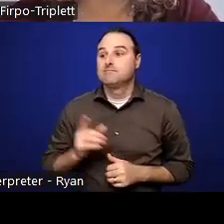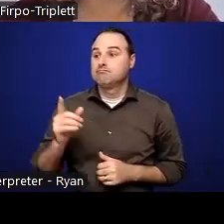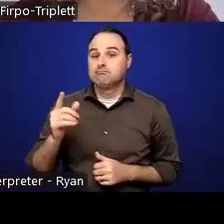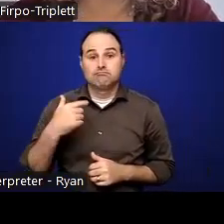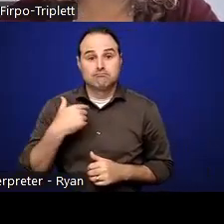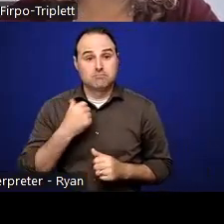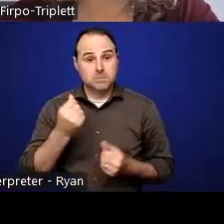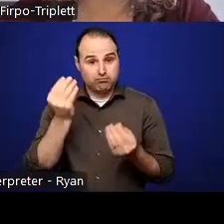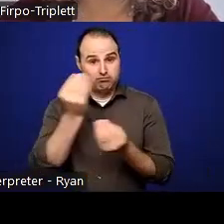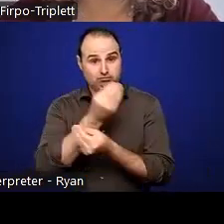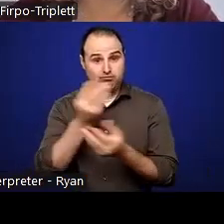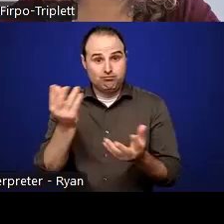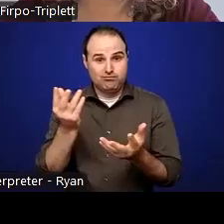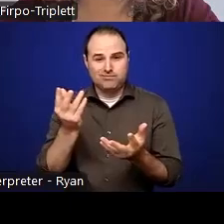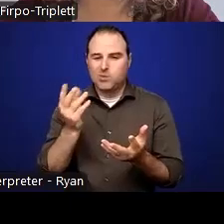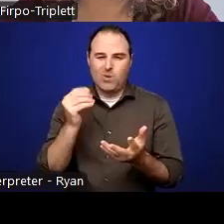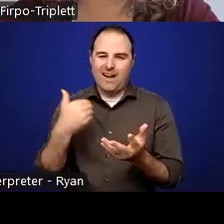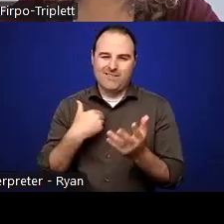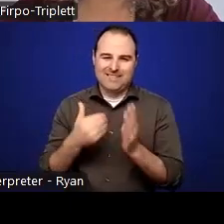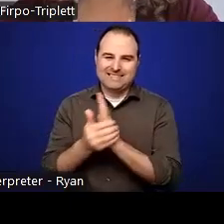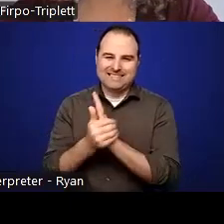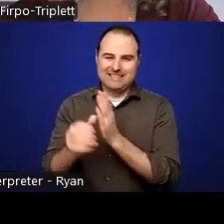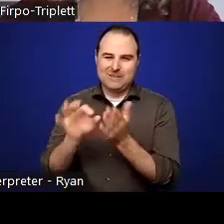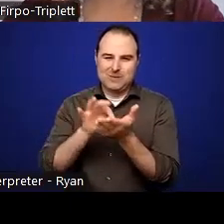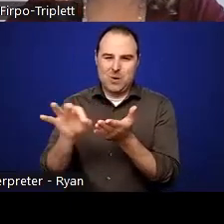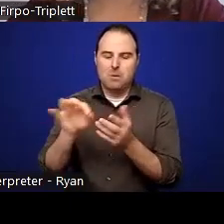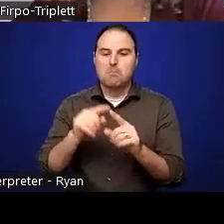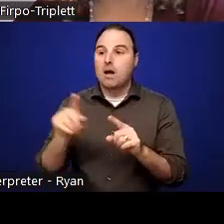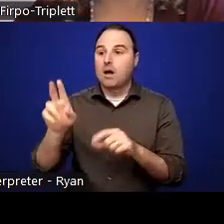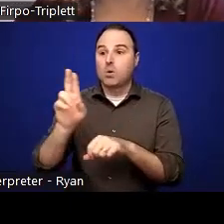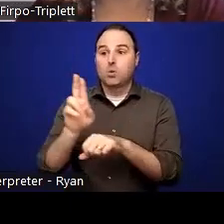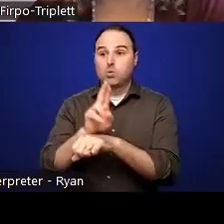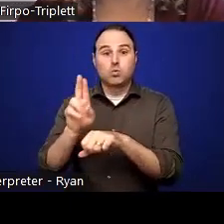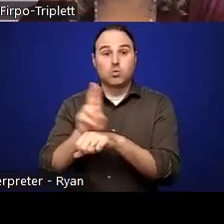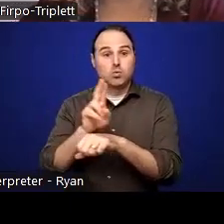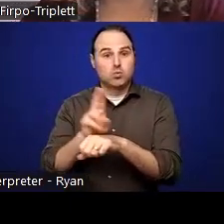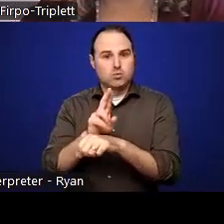while I don't have skill scores, is some of our usability results. When we asked which skills